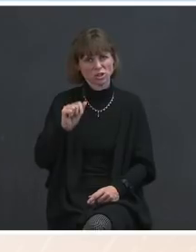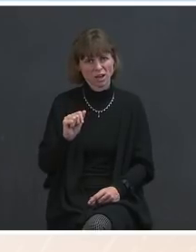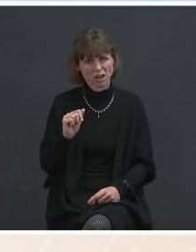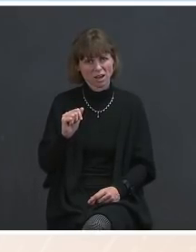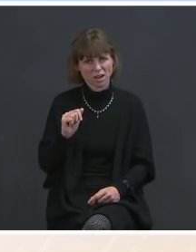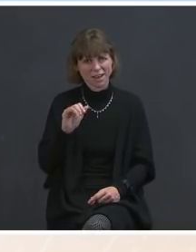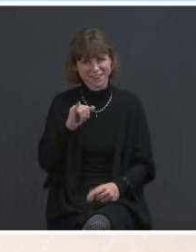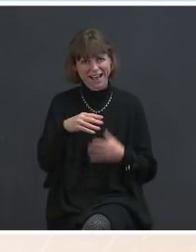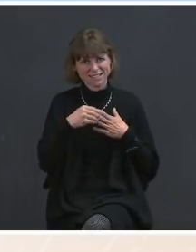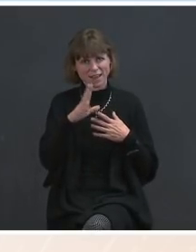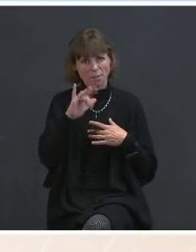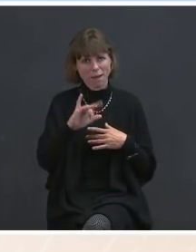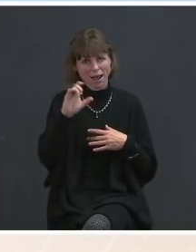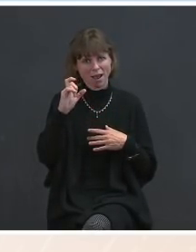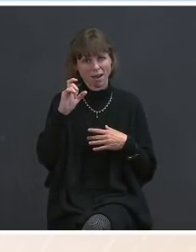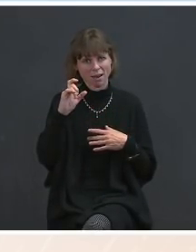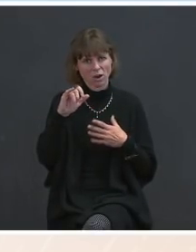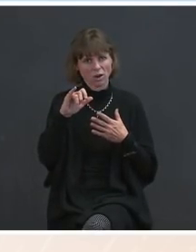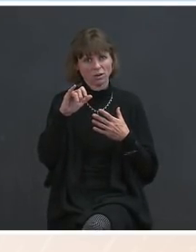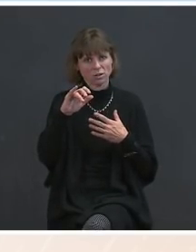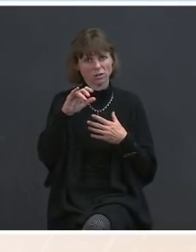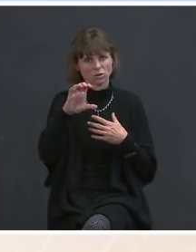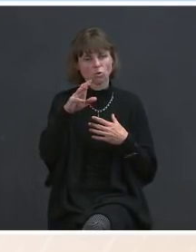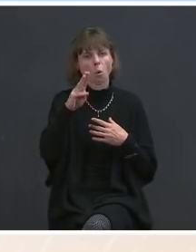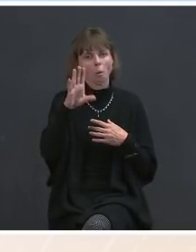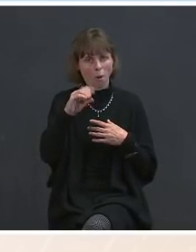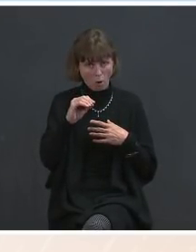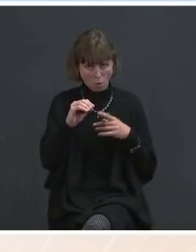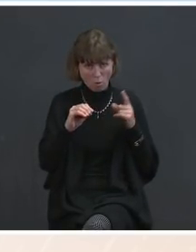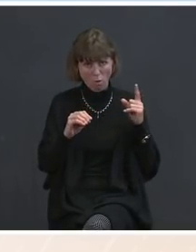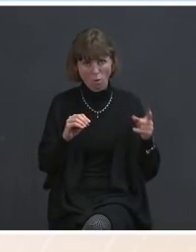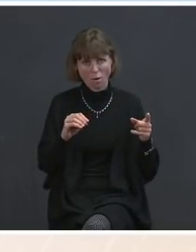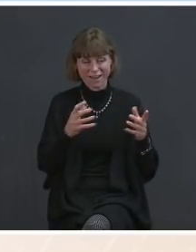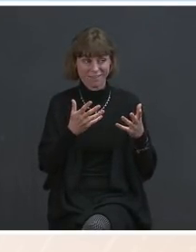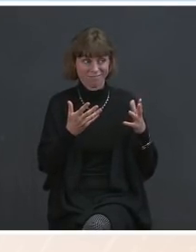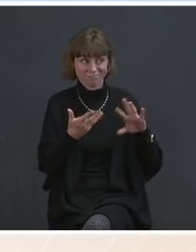who has a lot of things going on in his state at the moment. Ms. Psaki: Well, one of the reasons